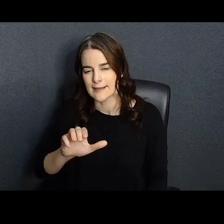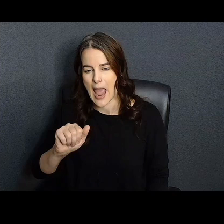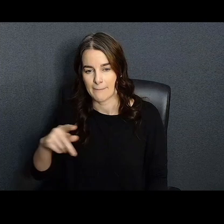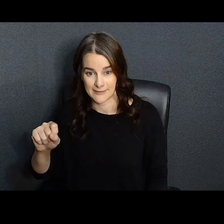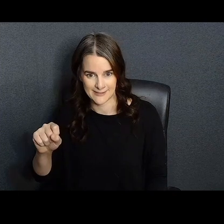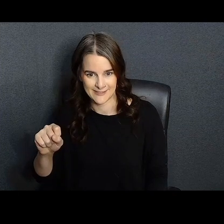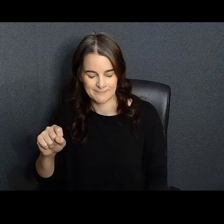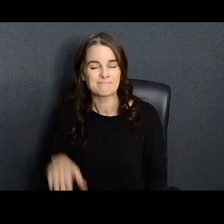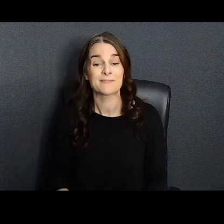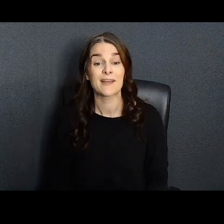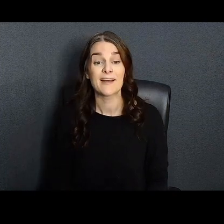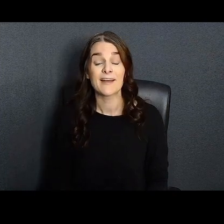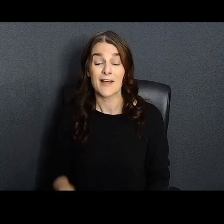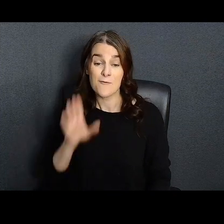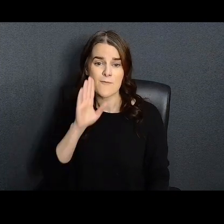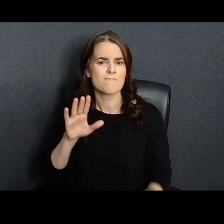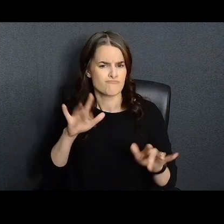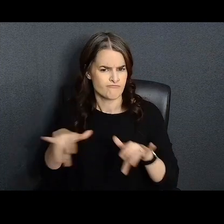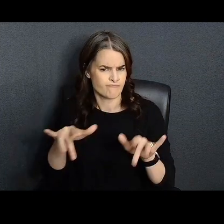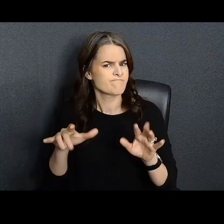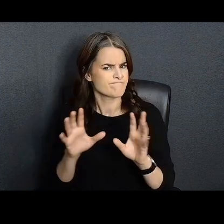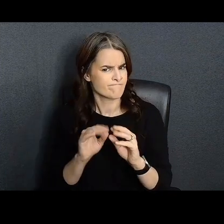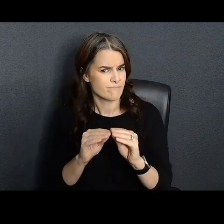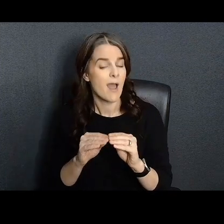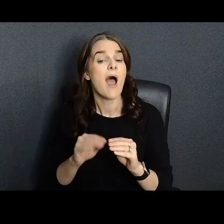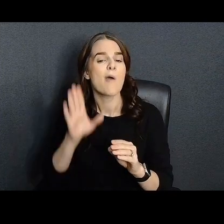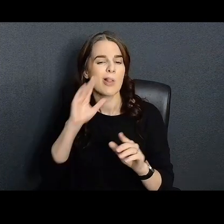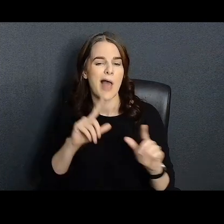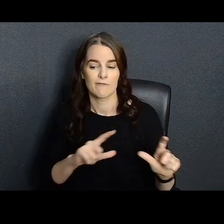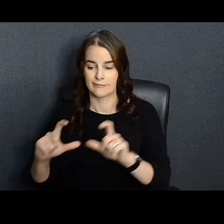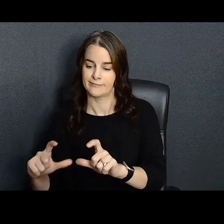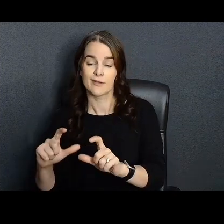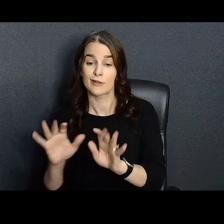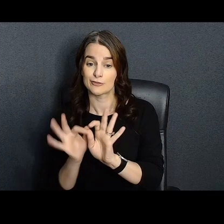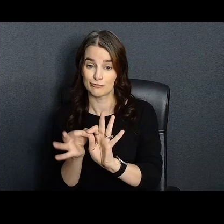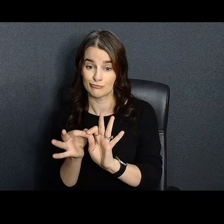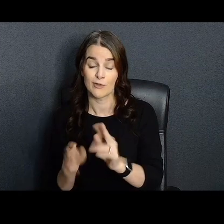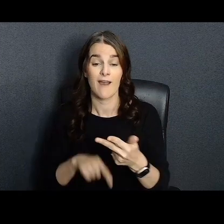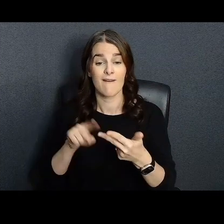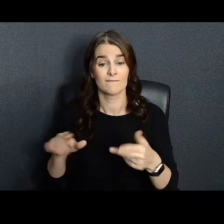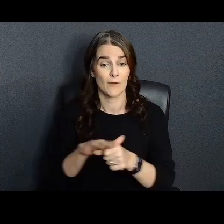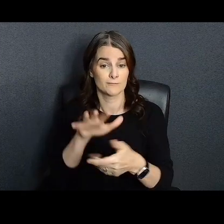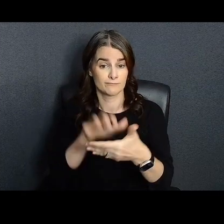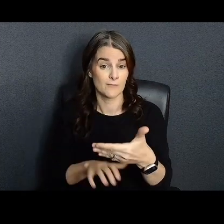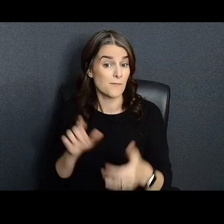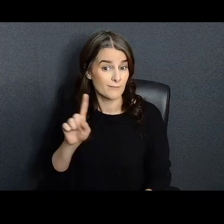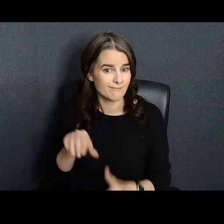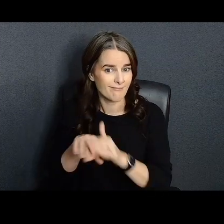will include picture-in-picture ASL translation, as well as a full transcript. You'll be able to access that on our website